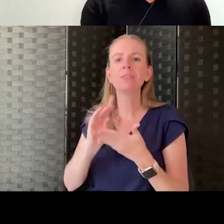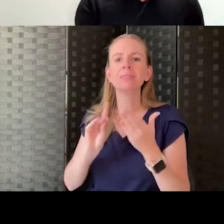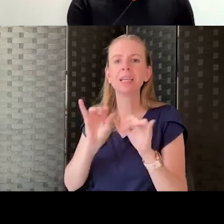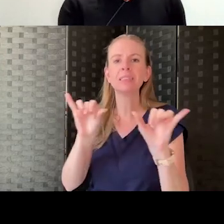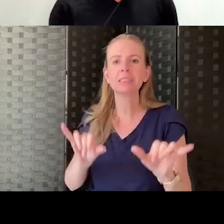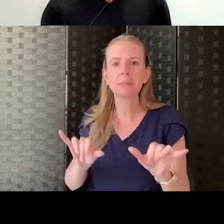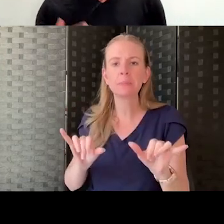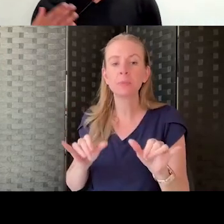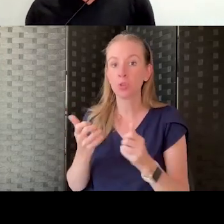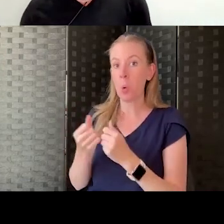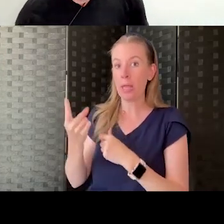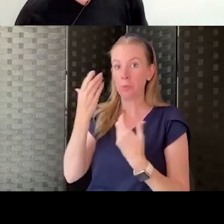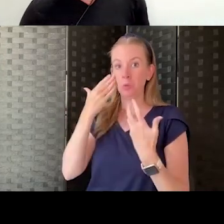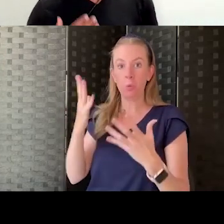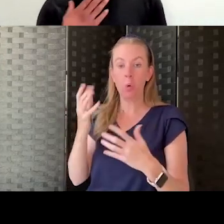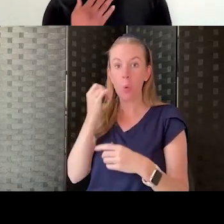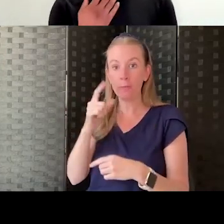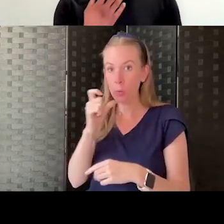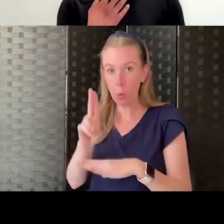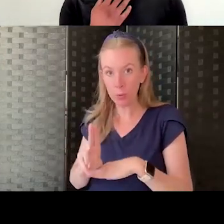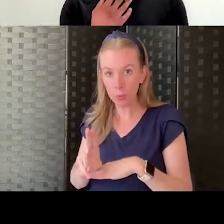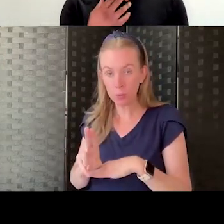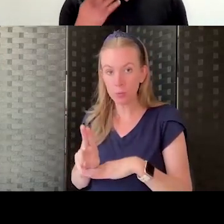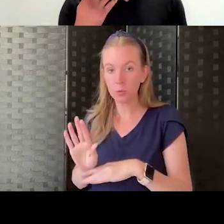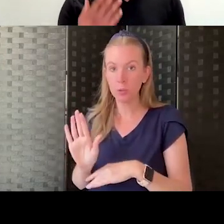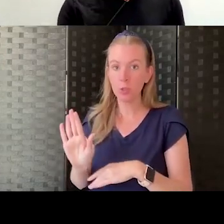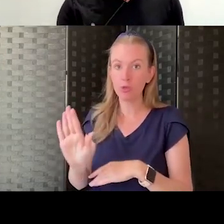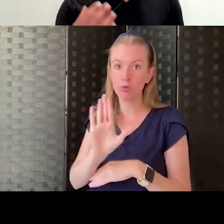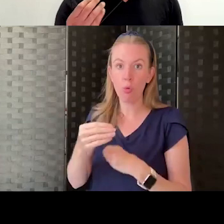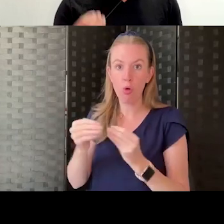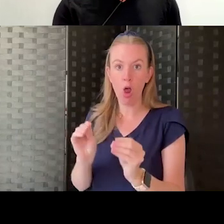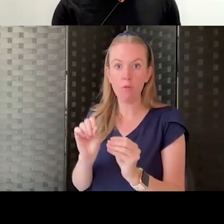anyone who doesn't know if you do not use one in your office or in your day-to-day or working on